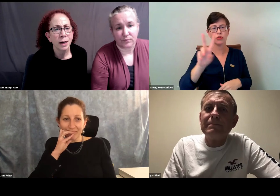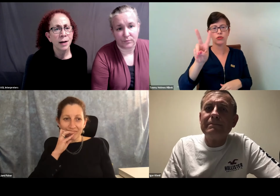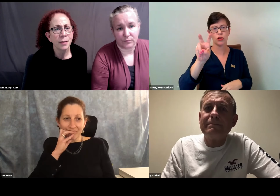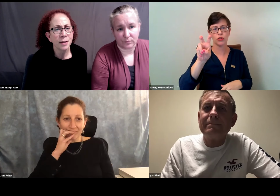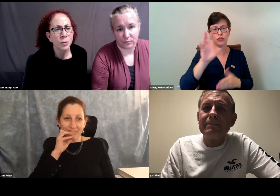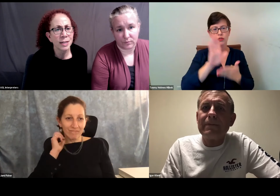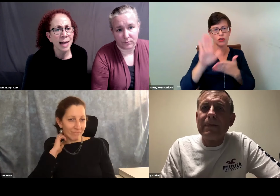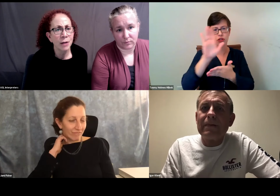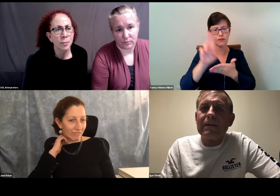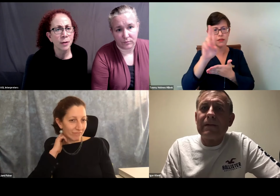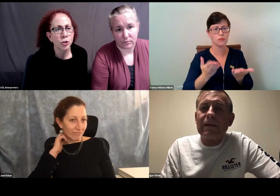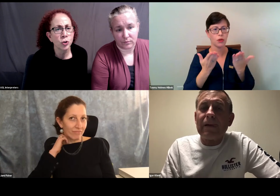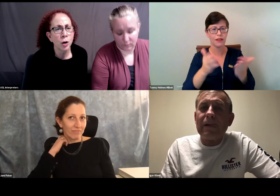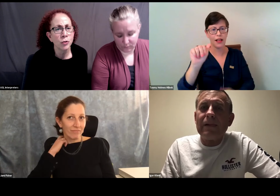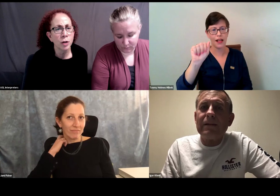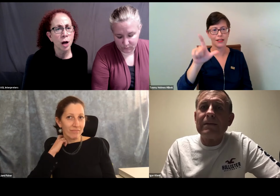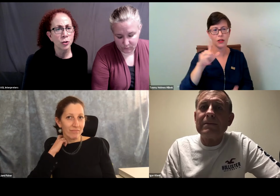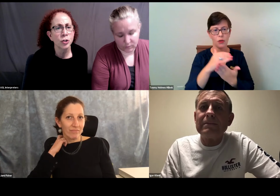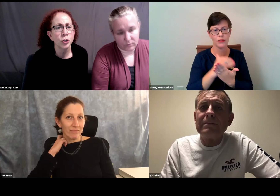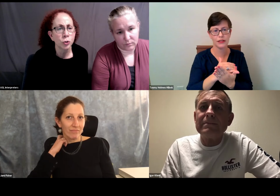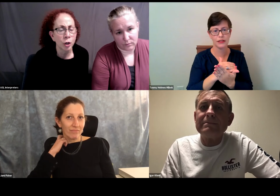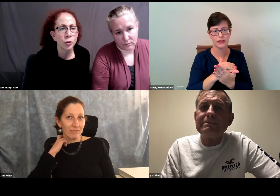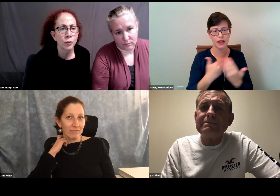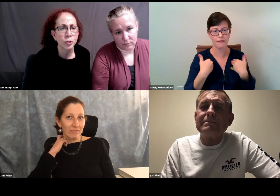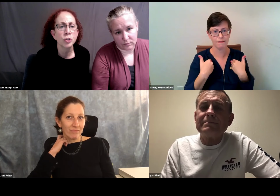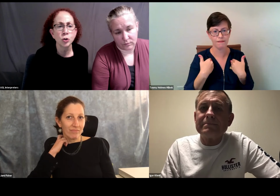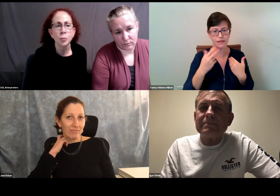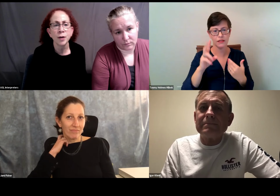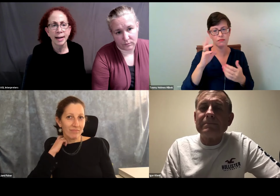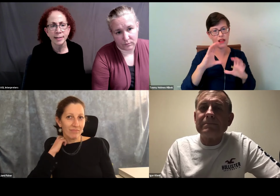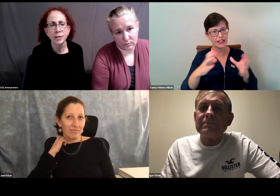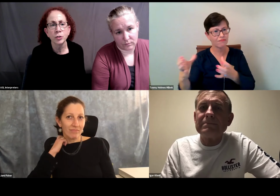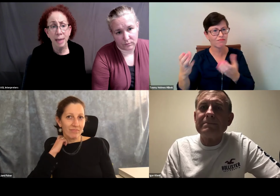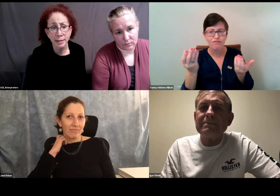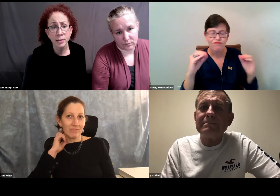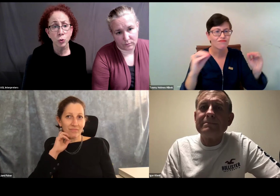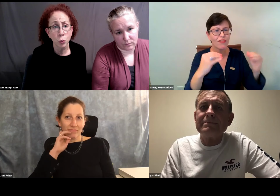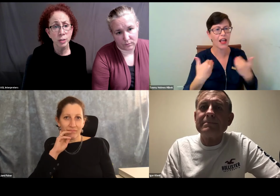I think there was account about 200 colleges and universities do provide esl classes or courses.